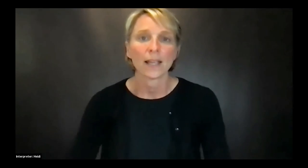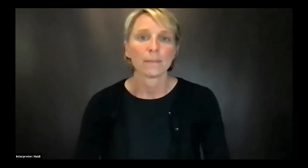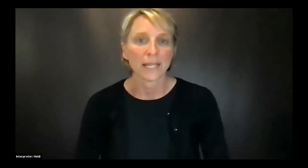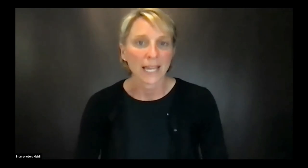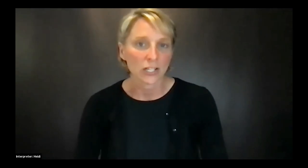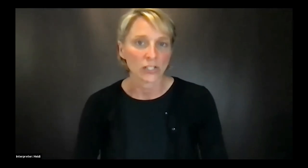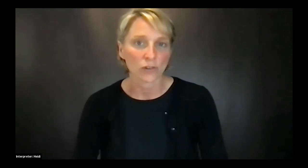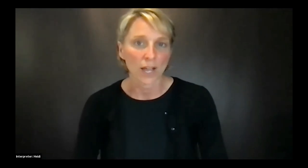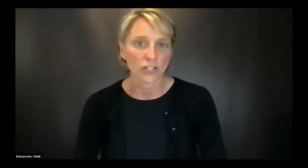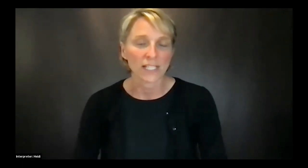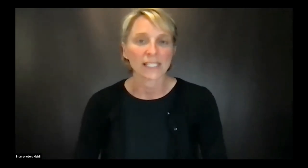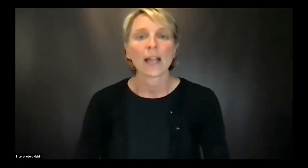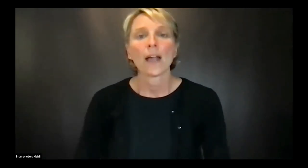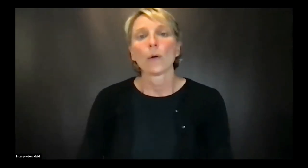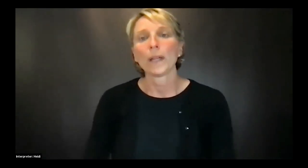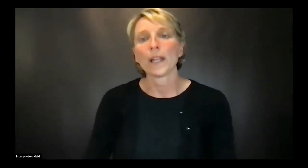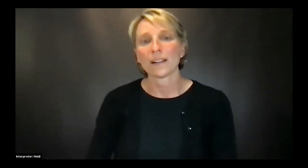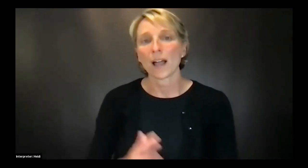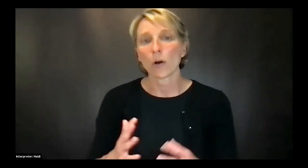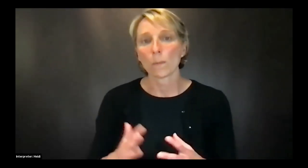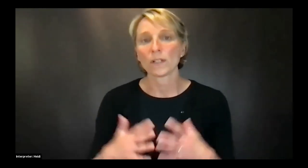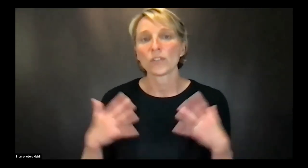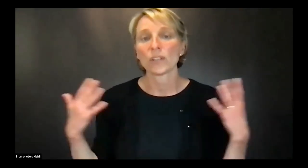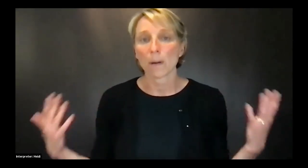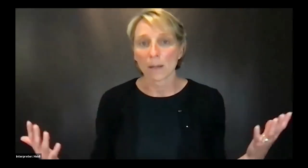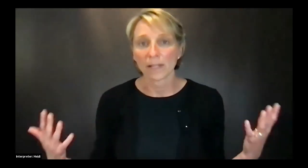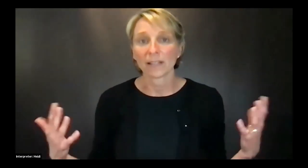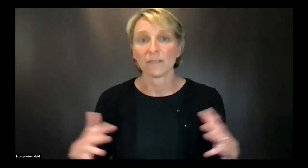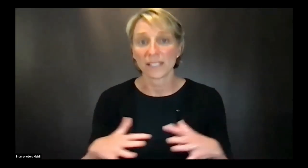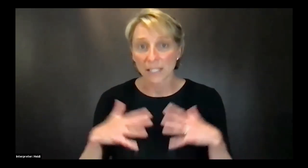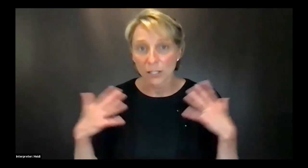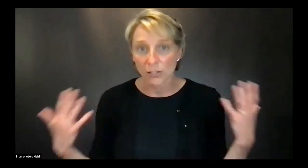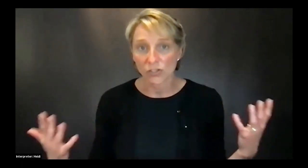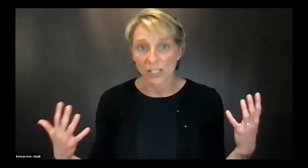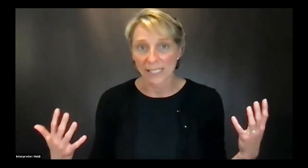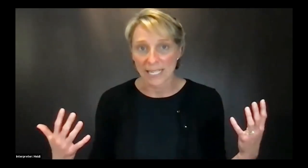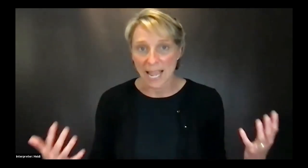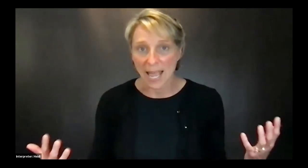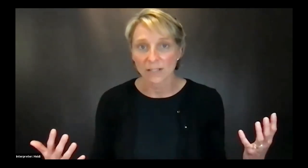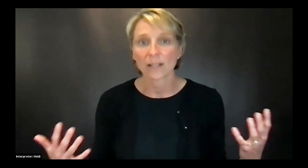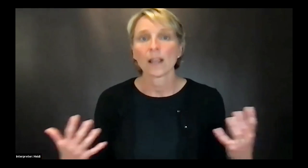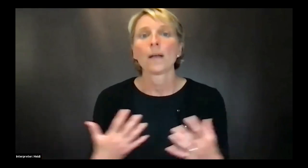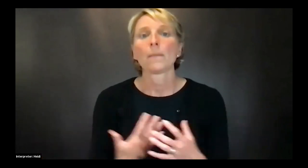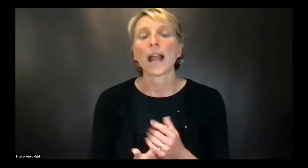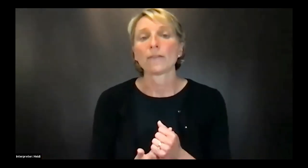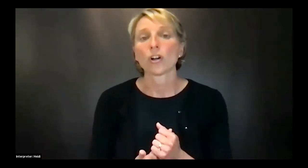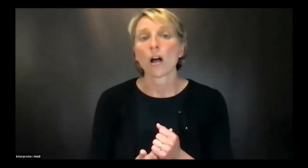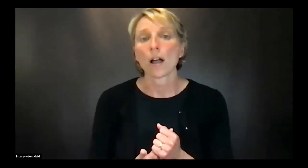mitigation strategies. We are not open to the public and visitors just yet, but after August